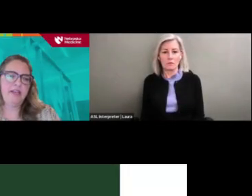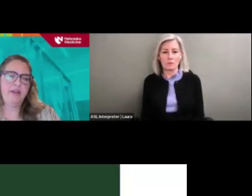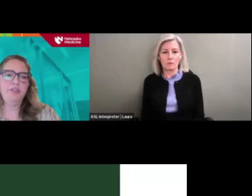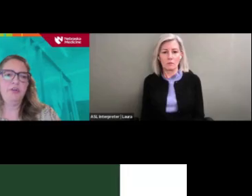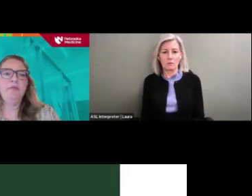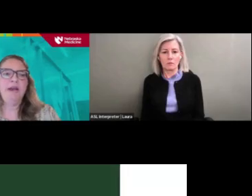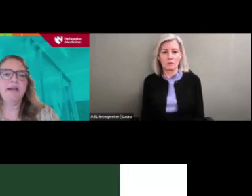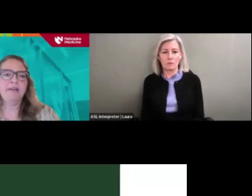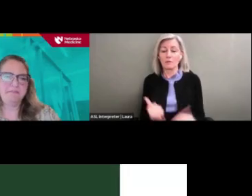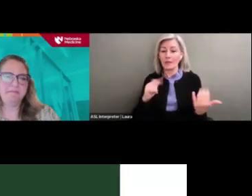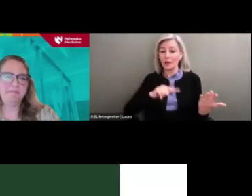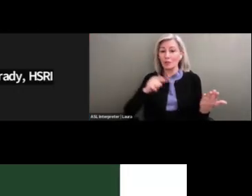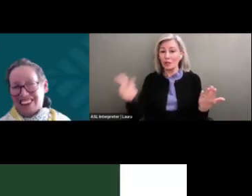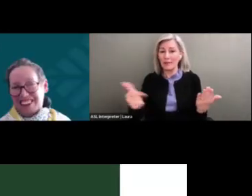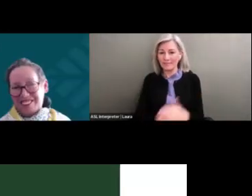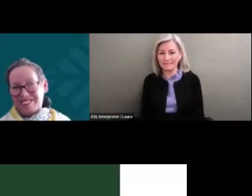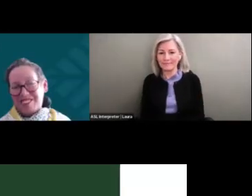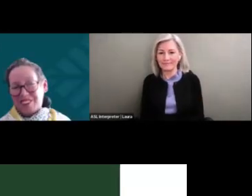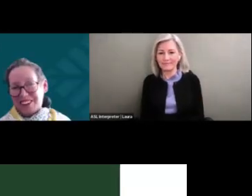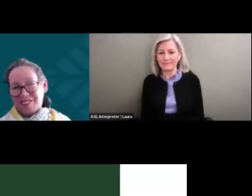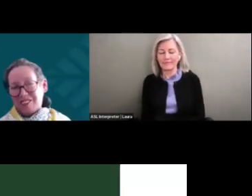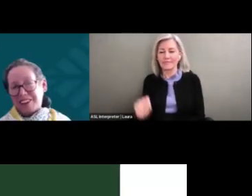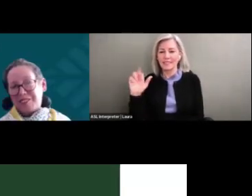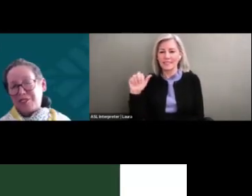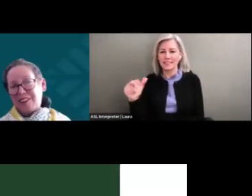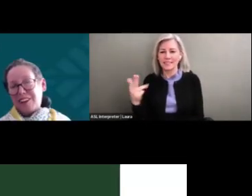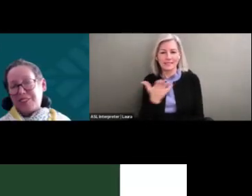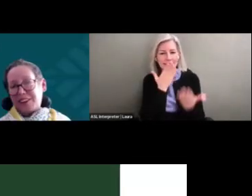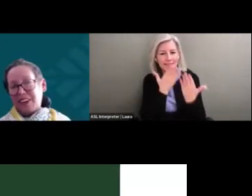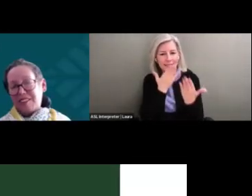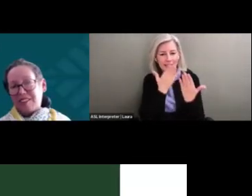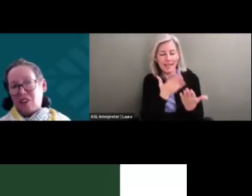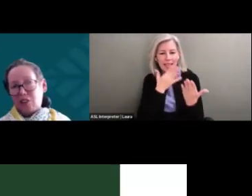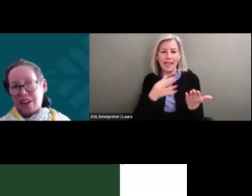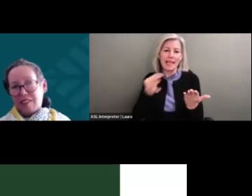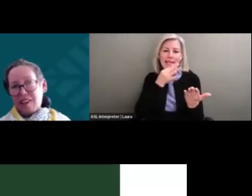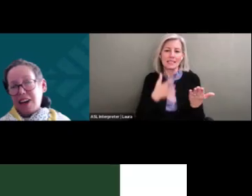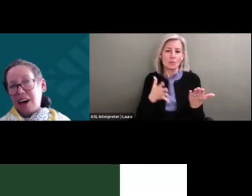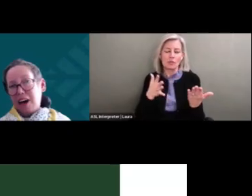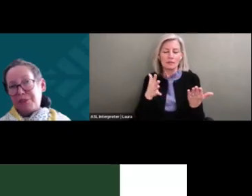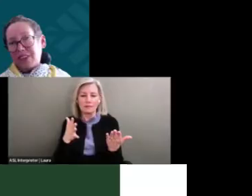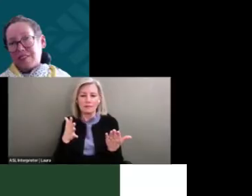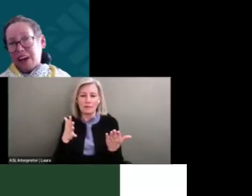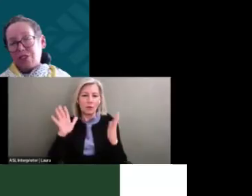that is important to you. If you don't know, you should ask. KATE BRADY: